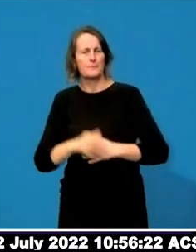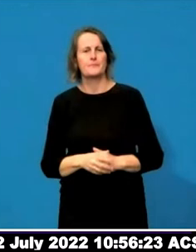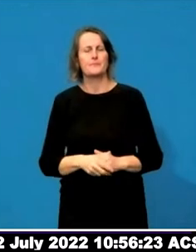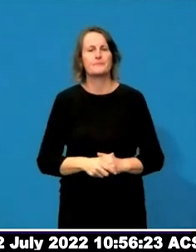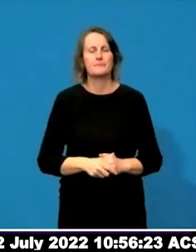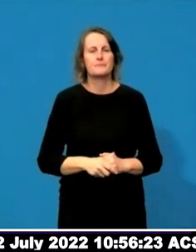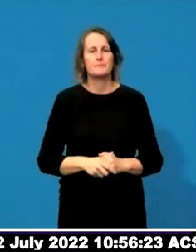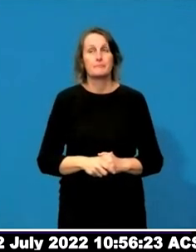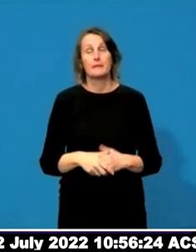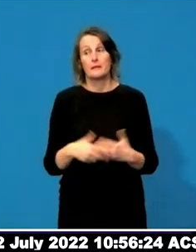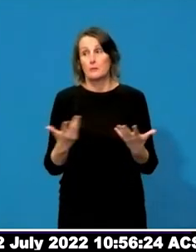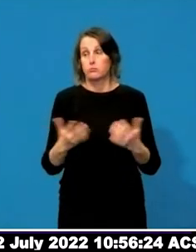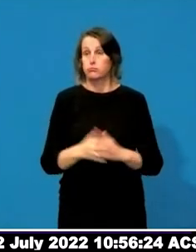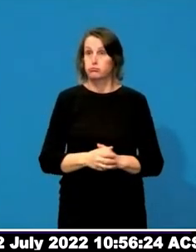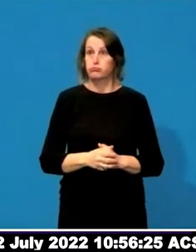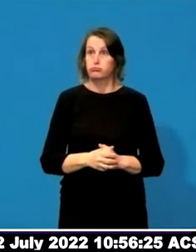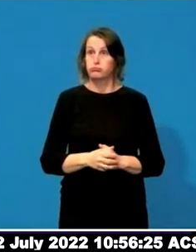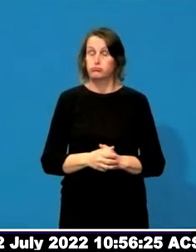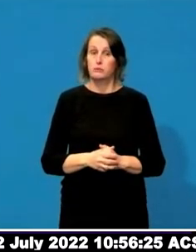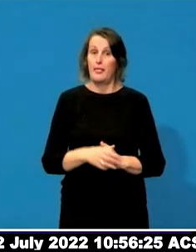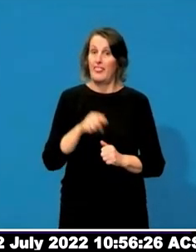Gosh, it's a very complex issue